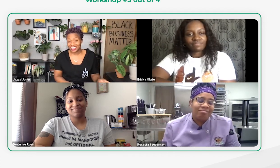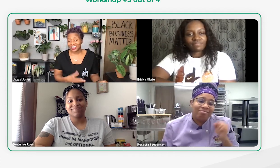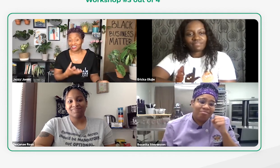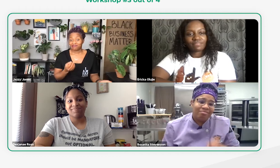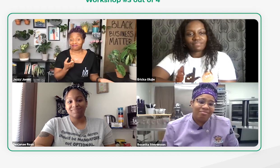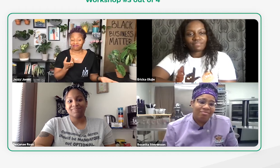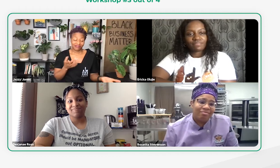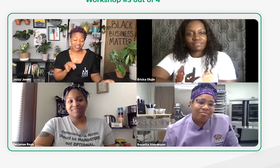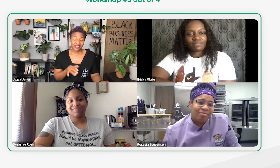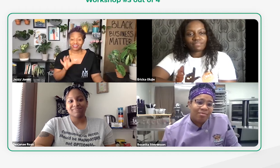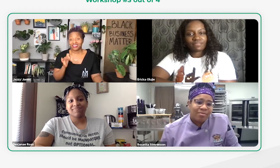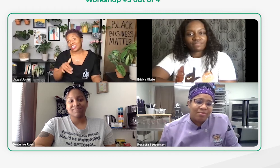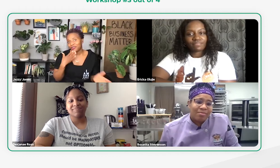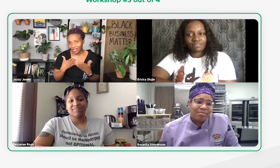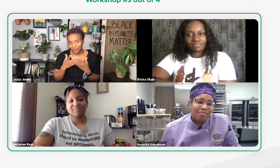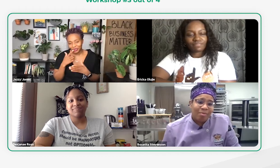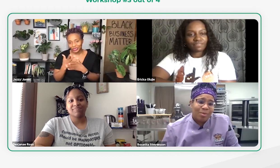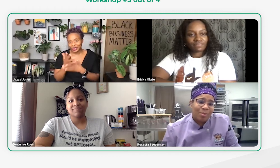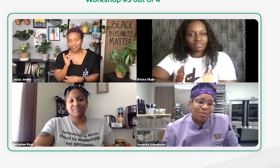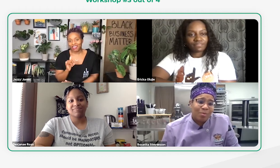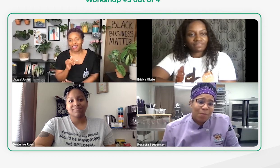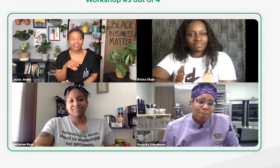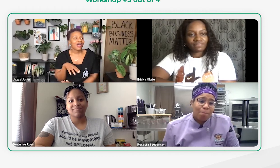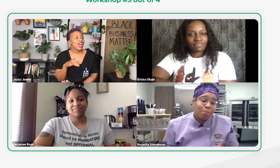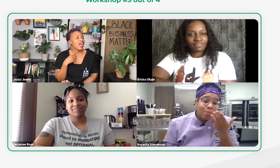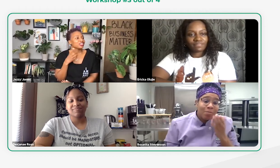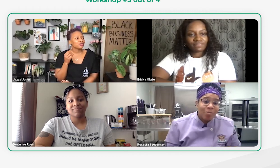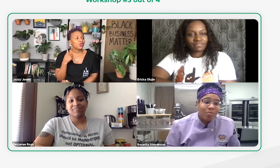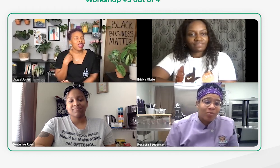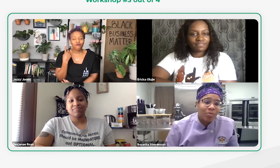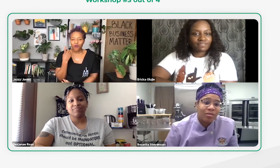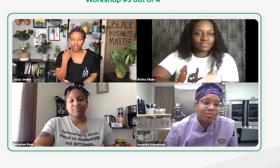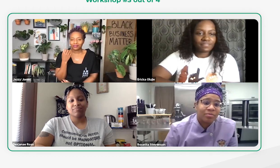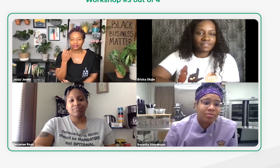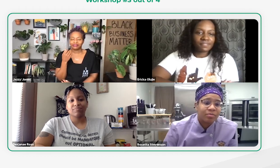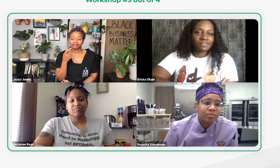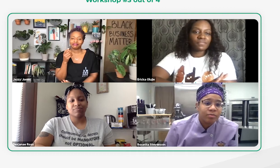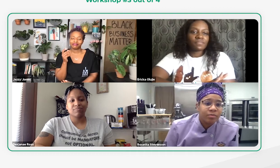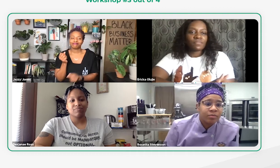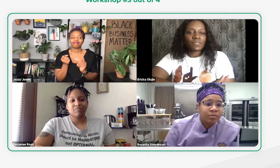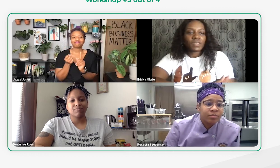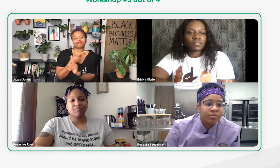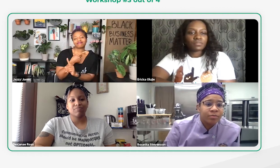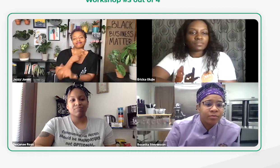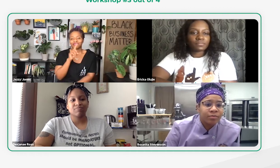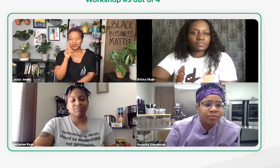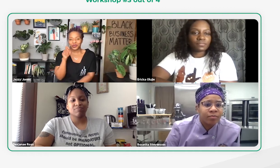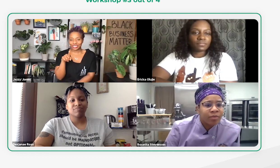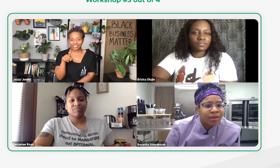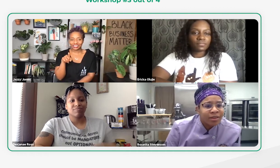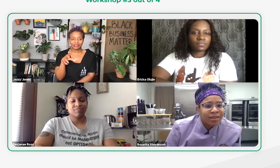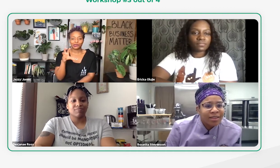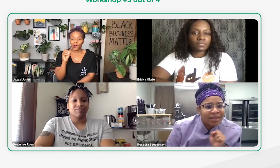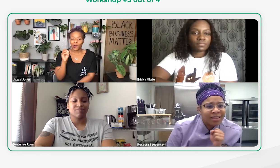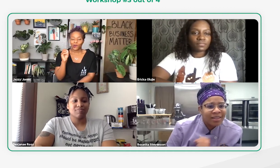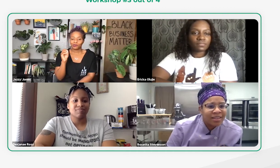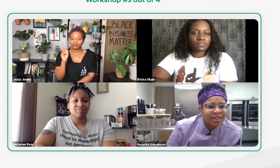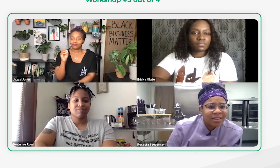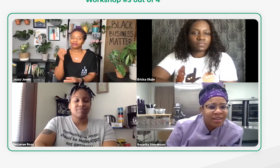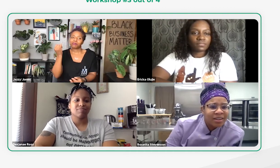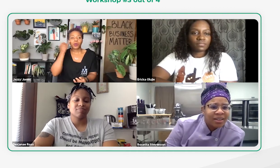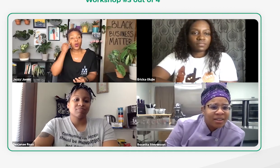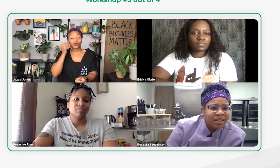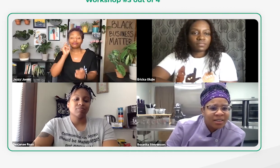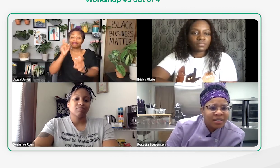Yeah. That sounds amazing. Thank you for sharing that. I do have one off-topic question I would